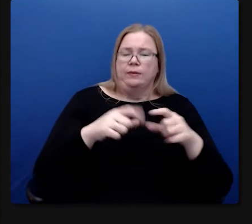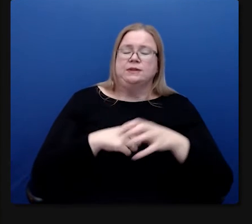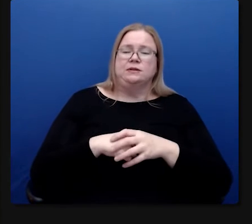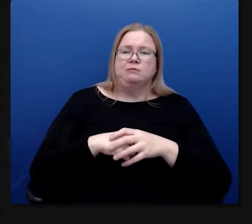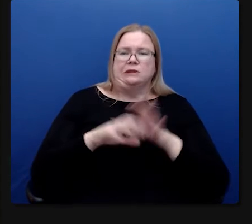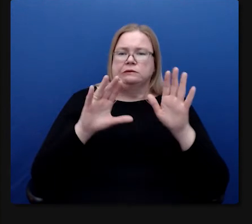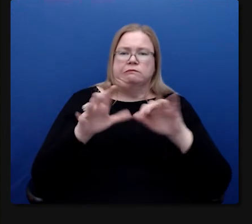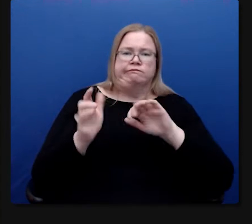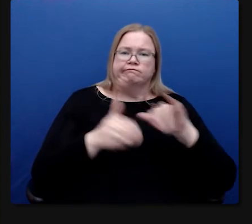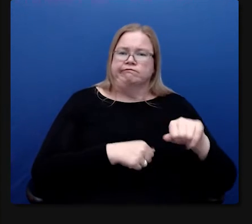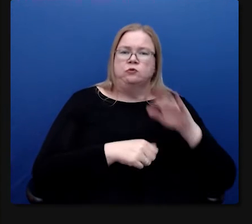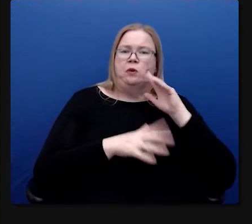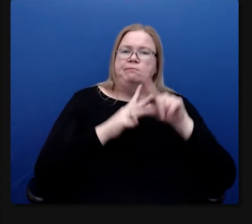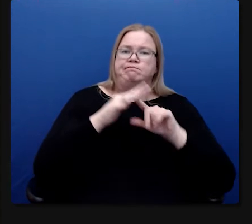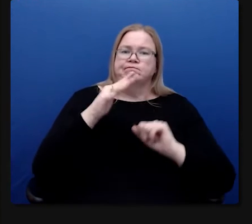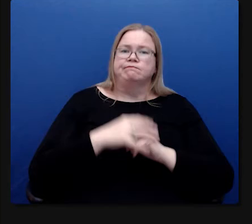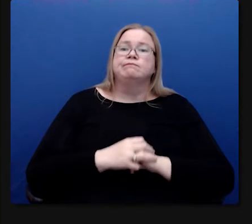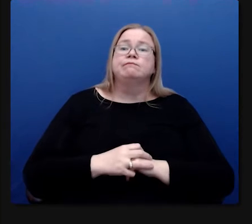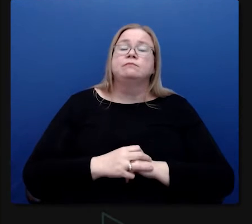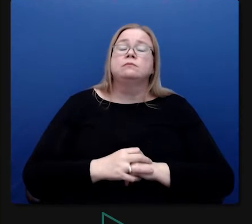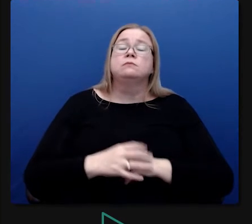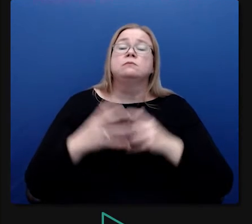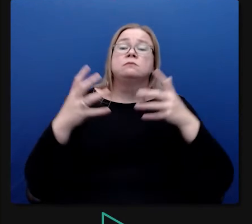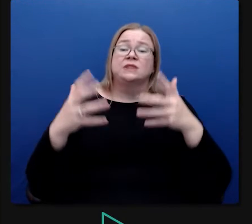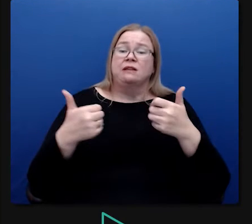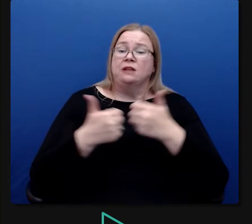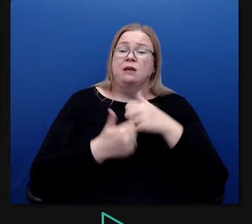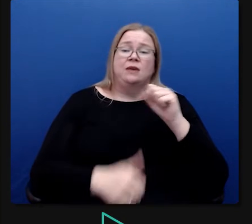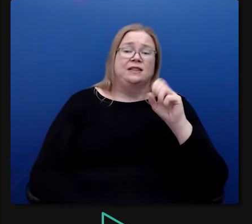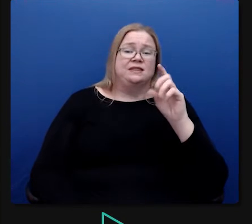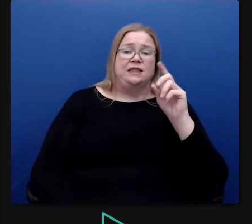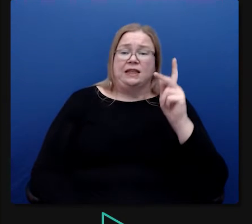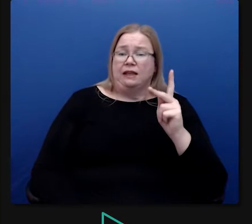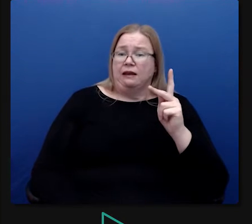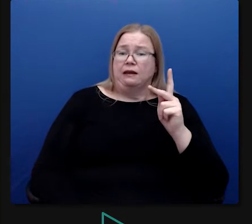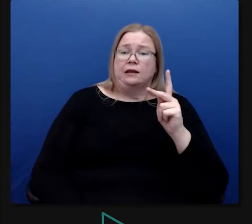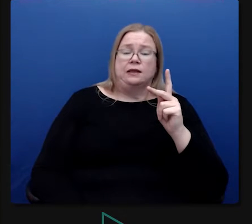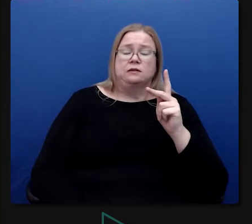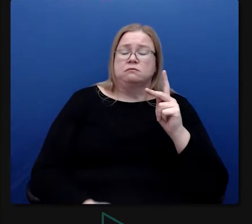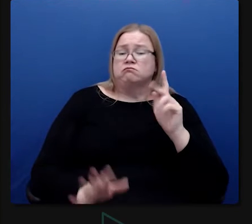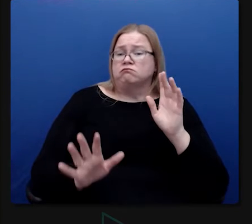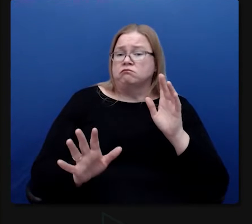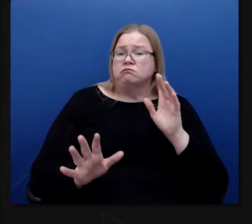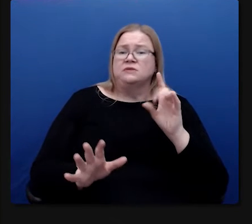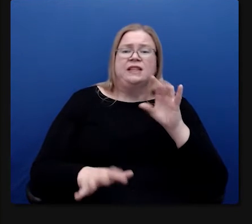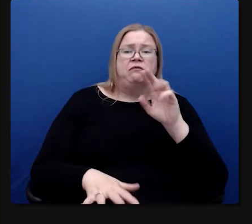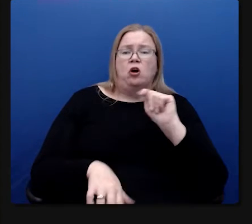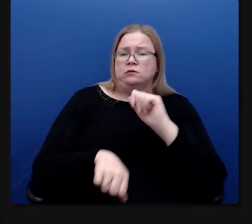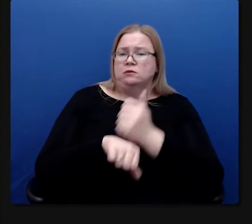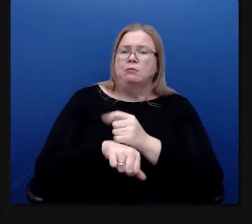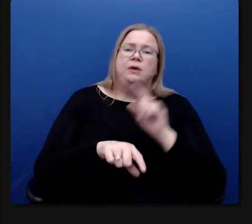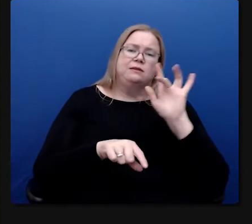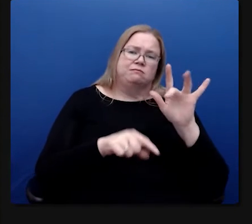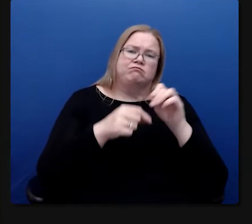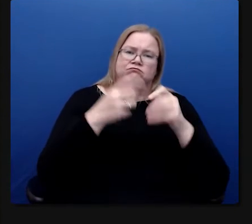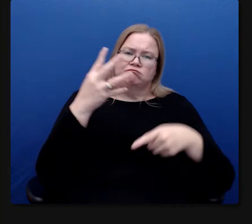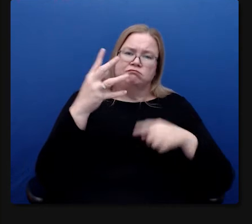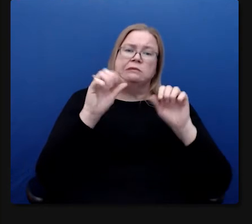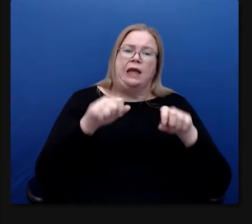So uncheck that now and those will vanish. I'm just going to leave the game SDK selection the default one. But there are options here to change that,